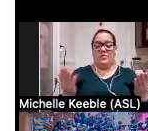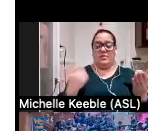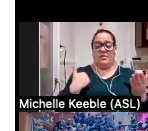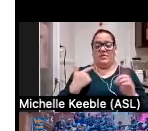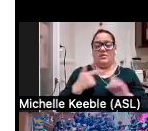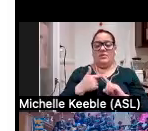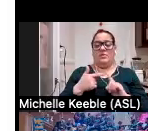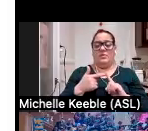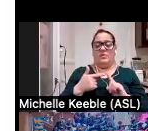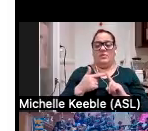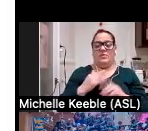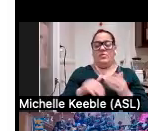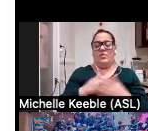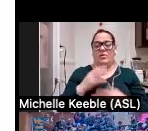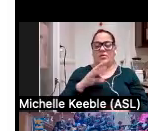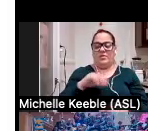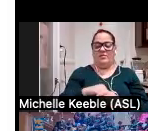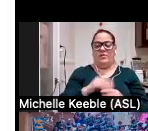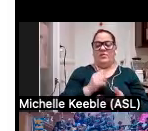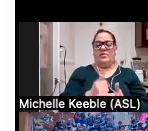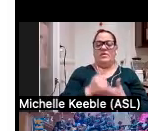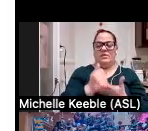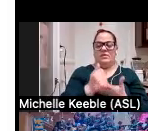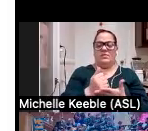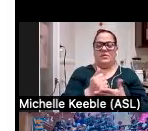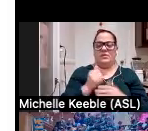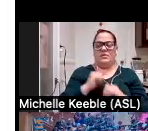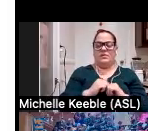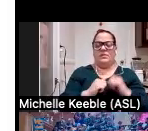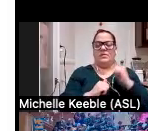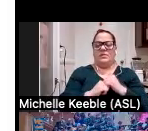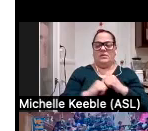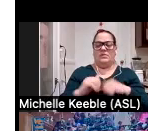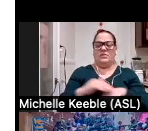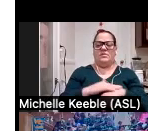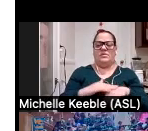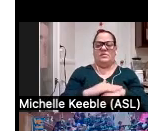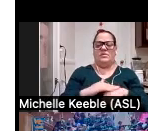They were all involved in helping us to build out the space in the most inclusive way. And